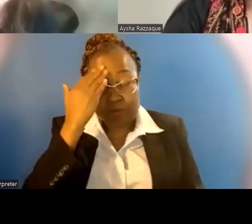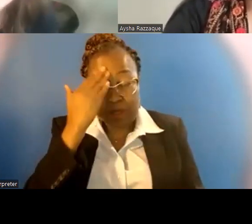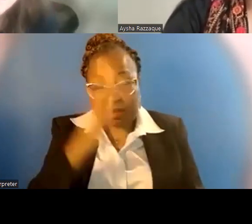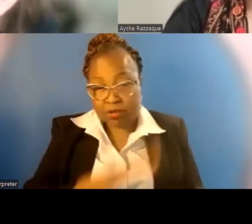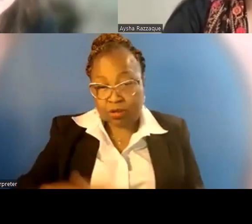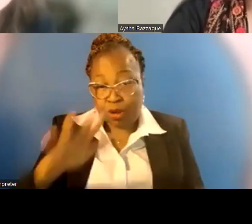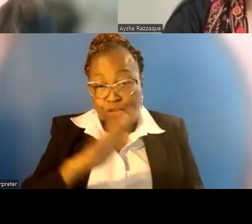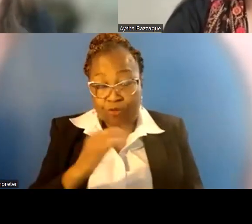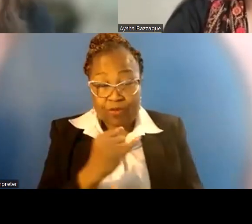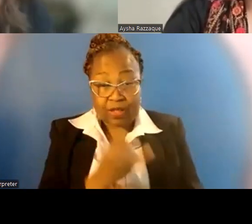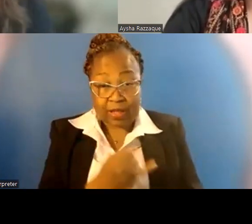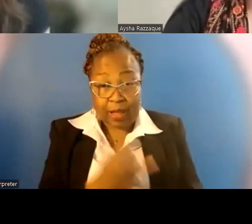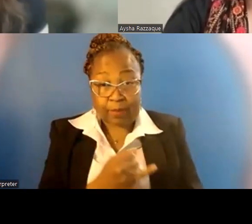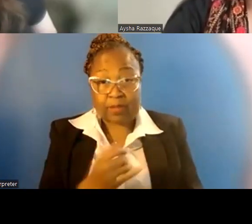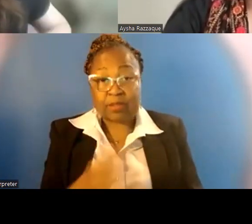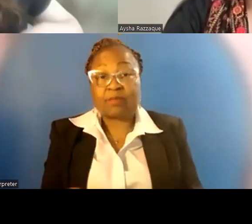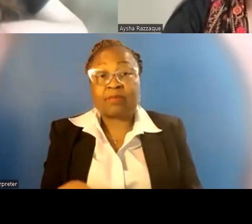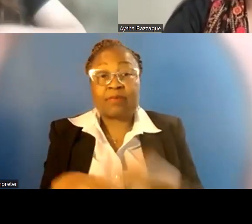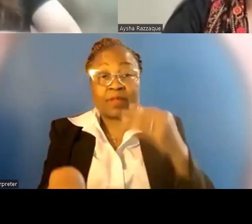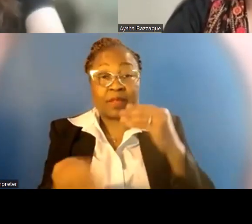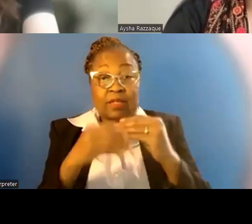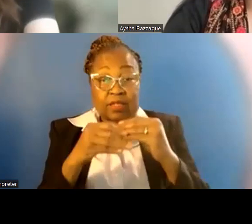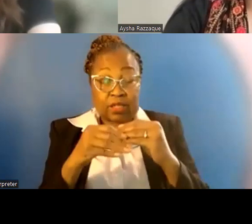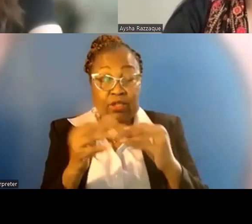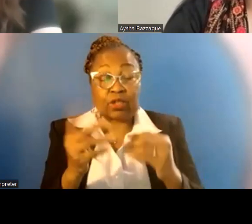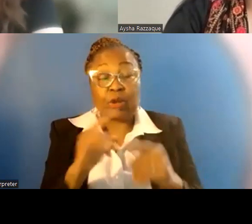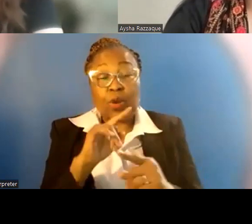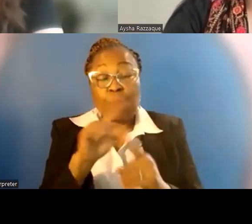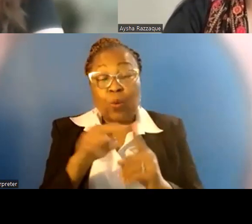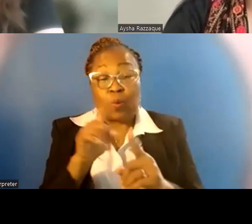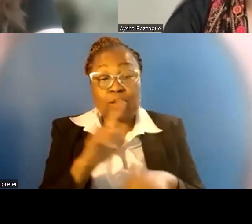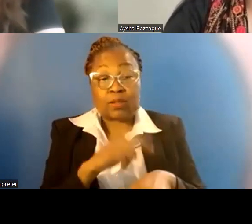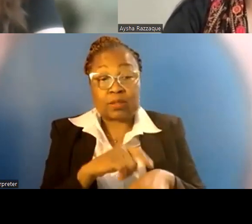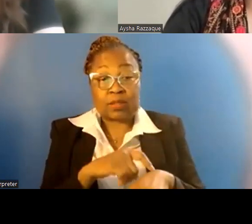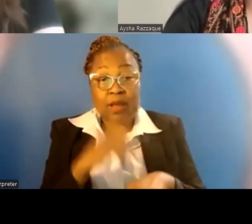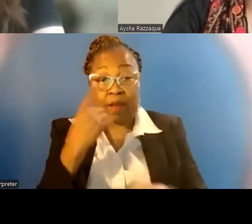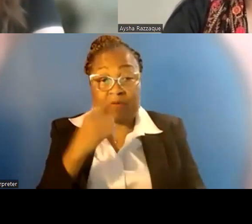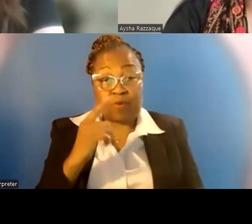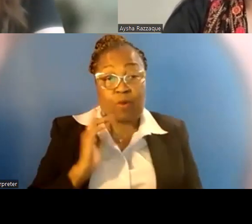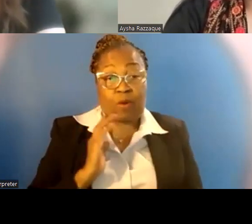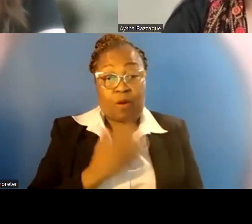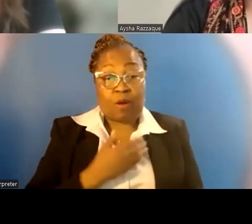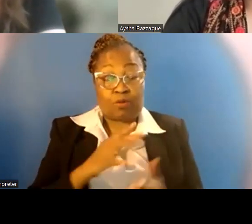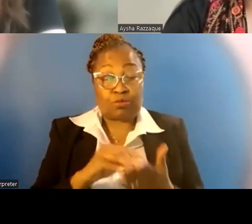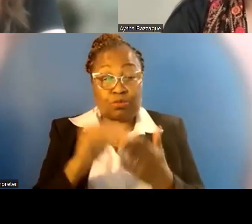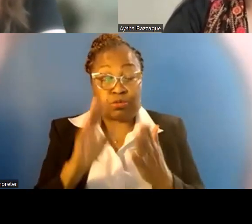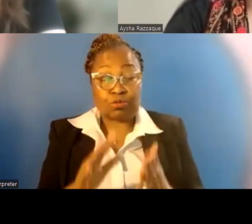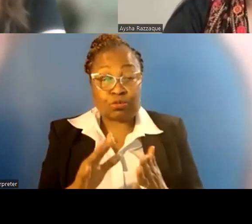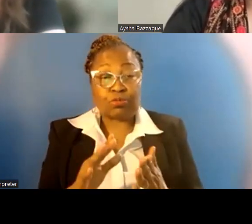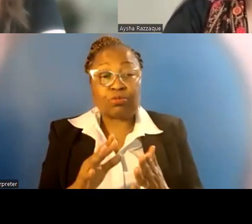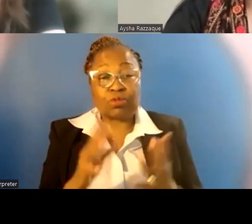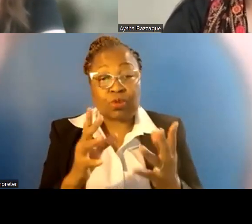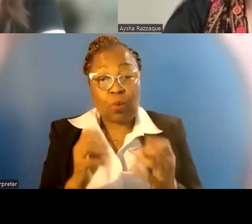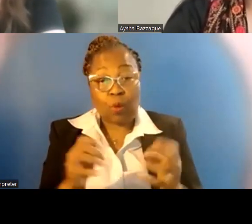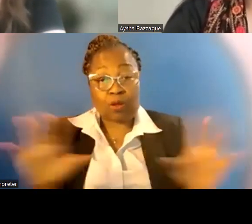In addition to that, when it's time for our students to want to get together in community